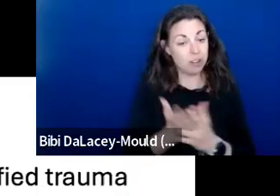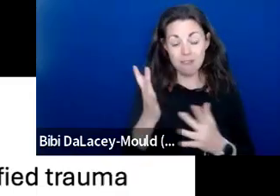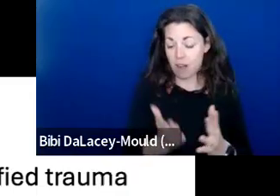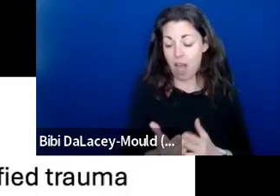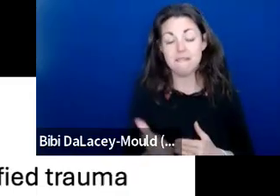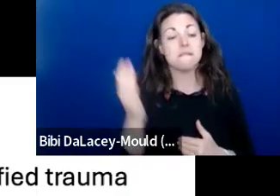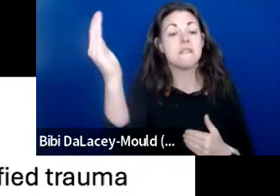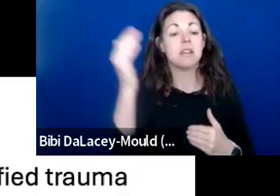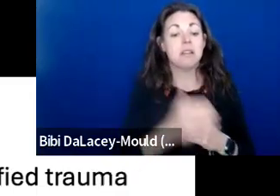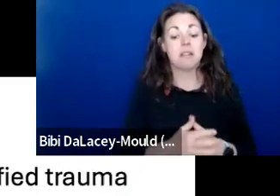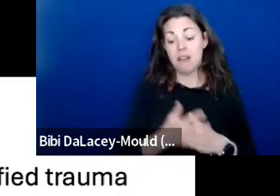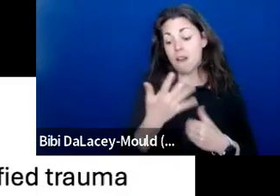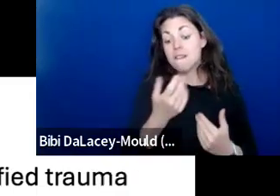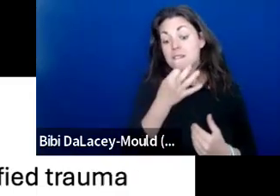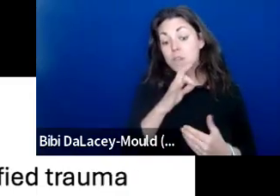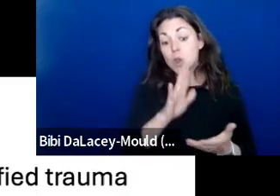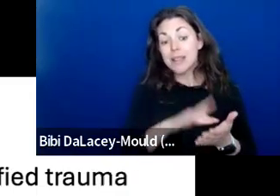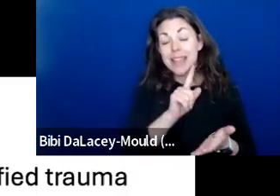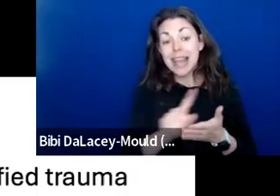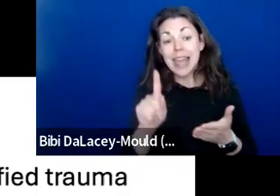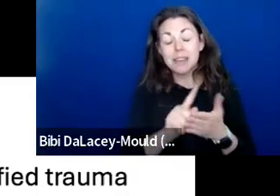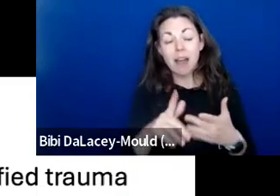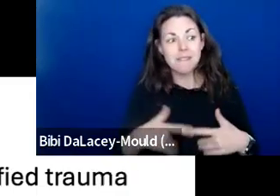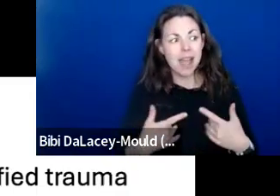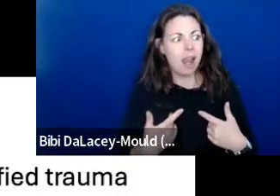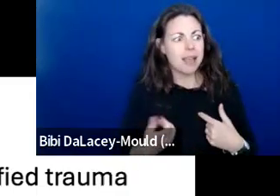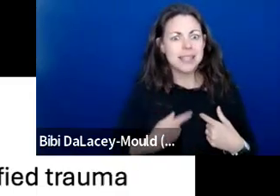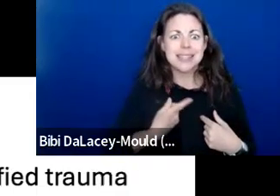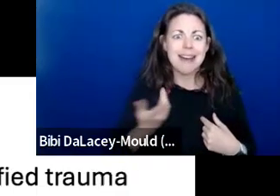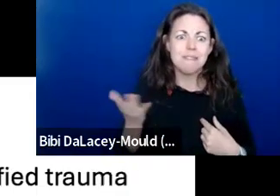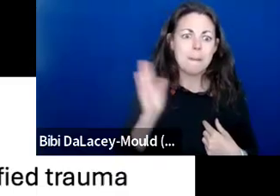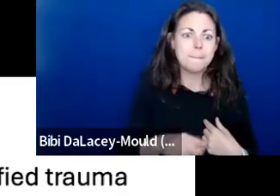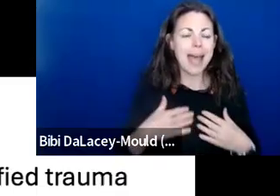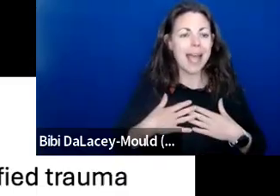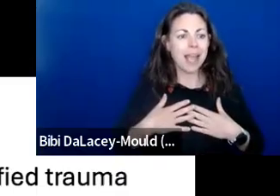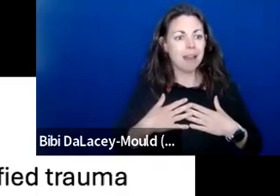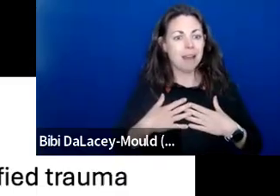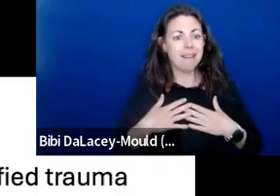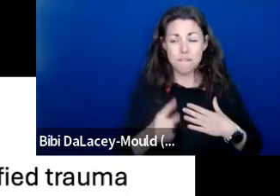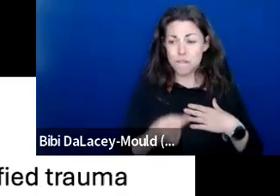I started treatment, I finally started to feel like myself for the first time since starting university.